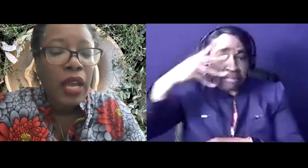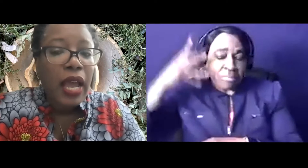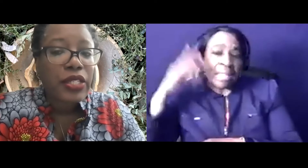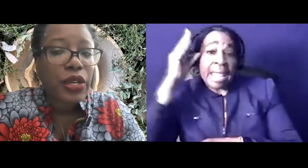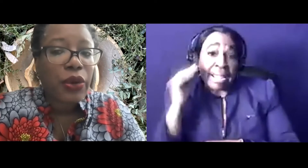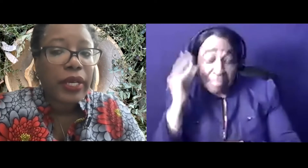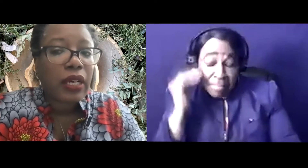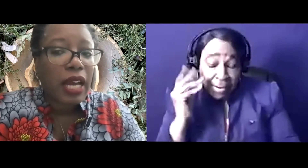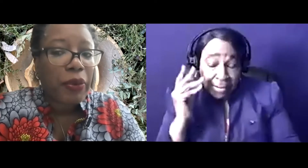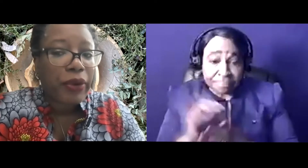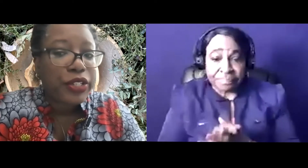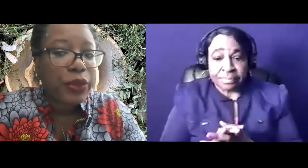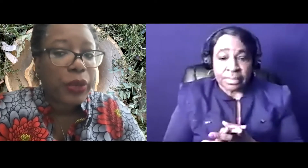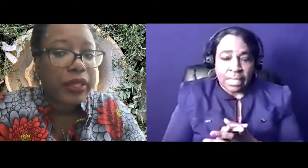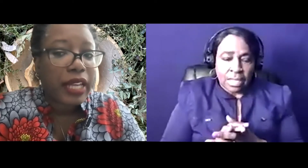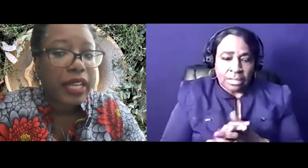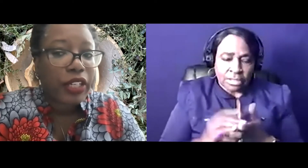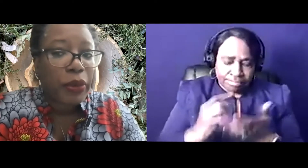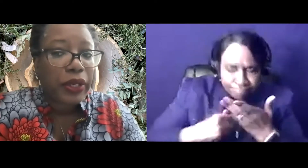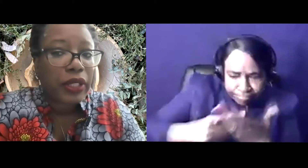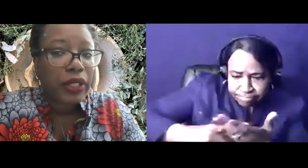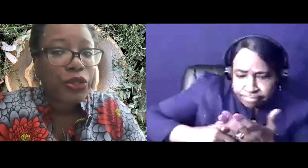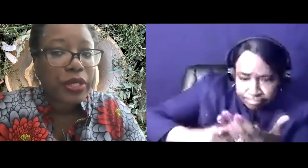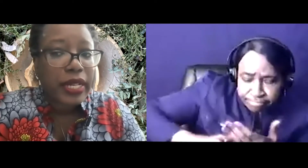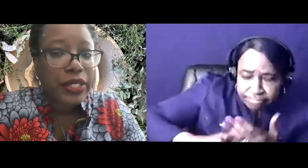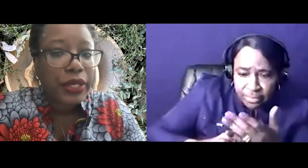And so, in collaboration with the African American Cultural Center,